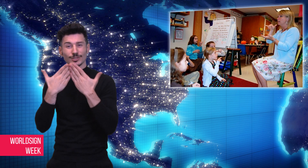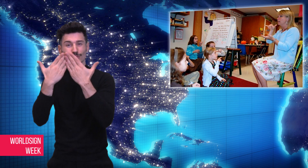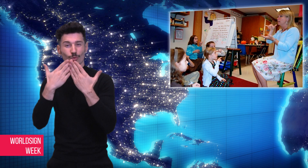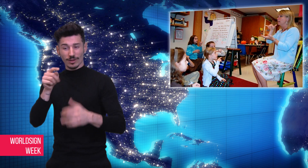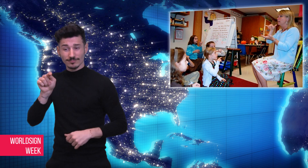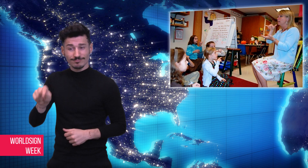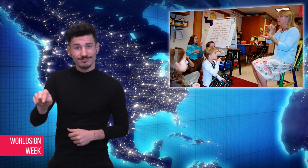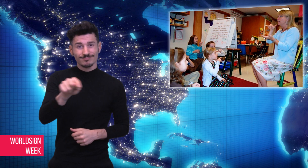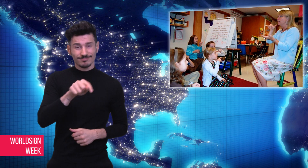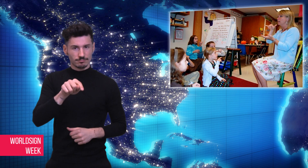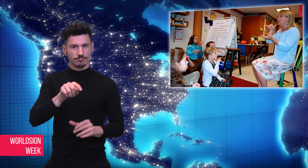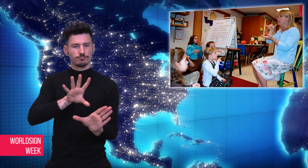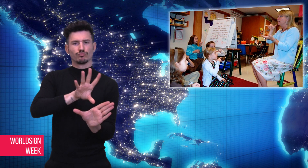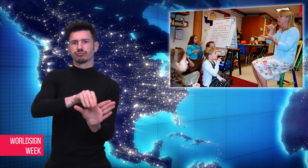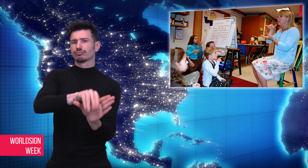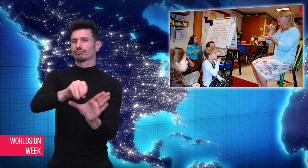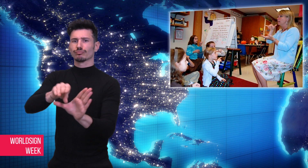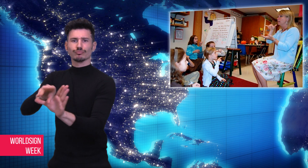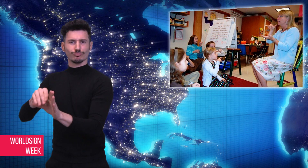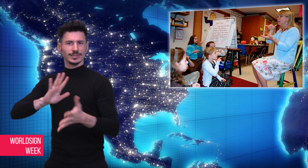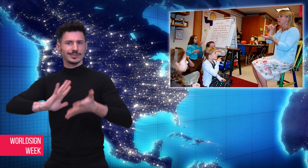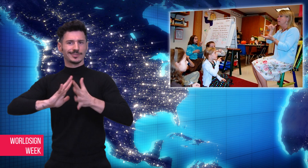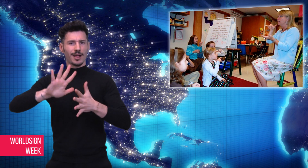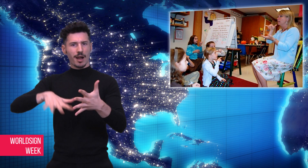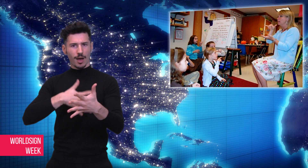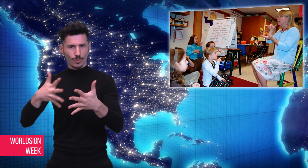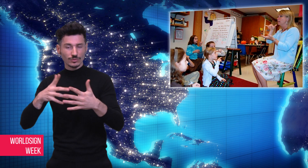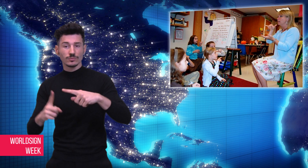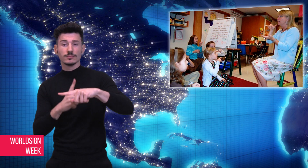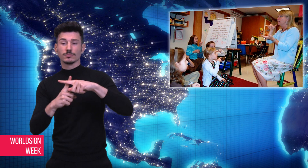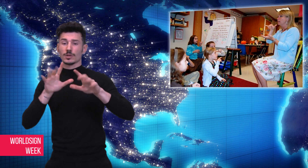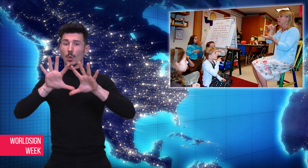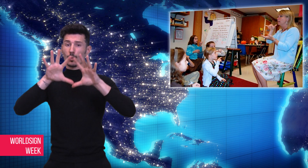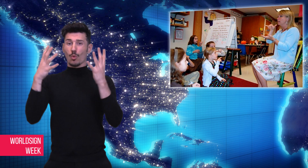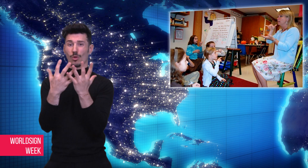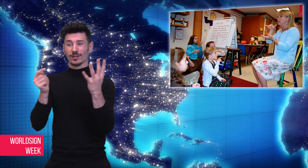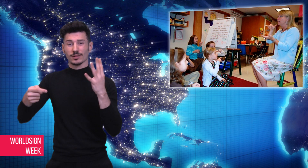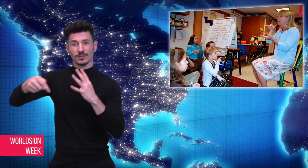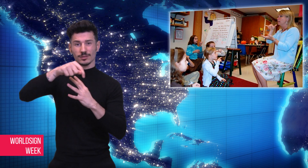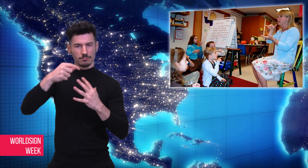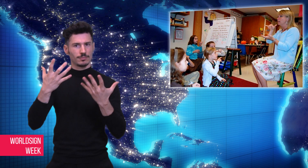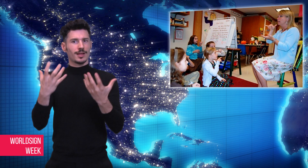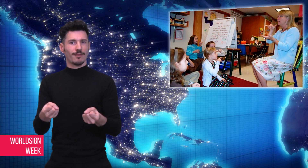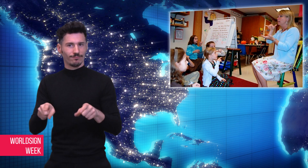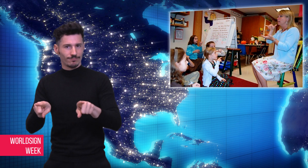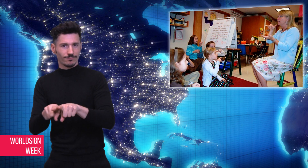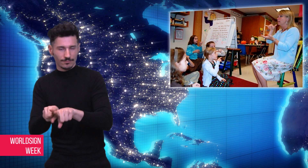in schools for the Deaf in the US, and other parts of the world.